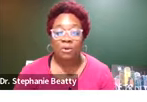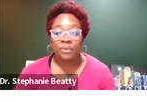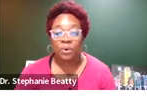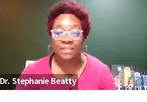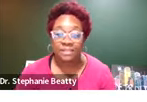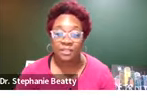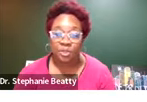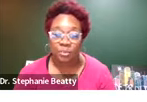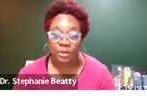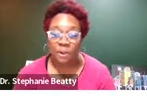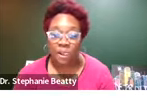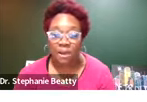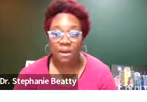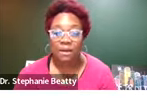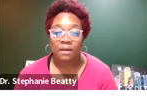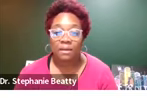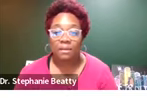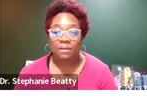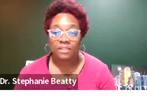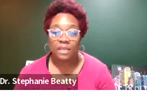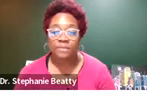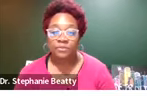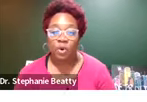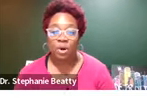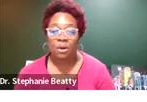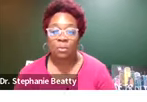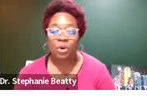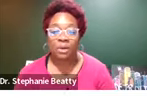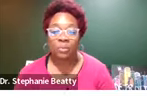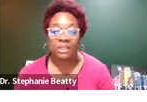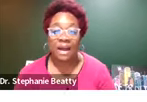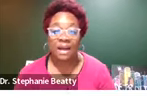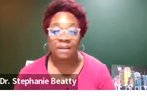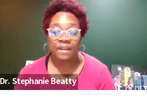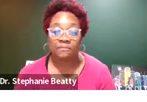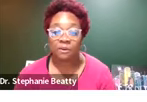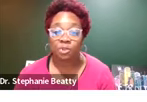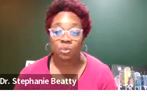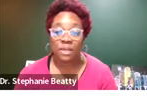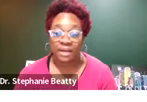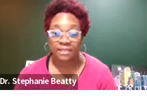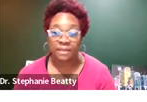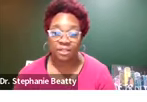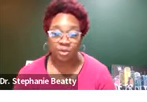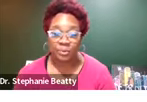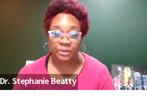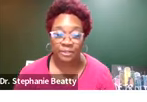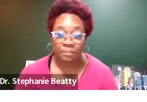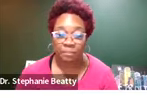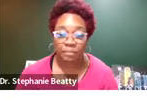how to request an interpreter, tips for working with live and virtual ASL interpreters,